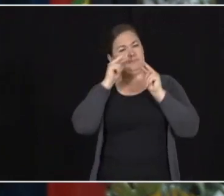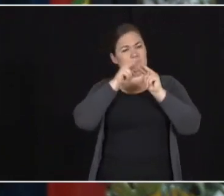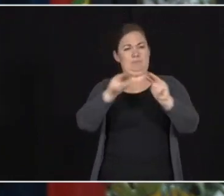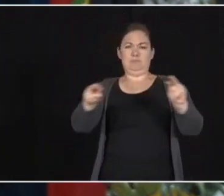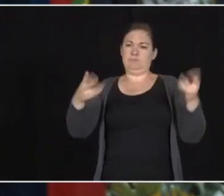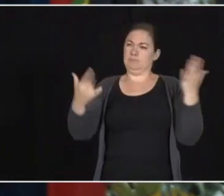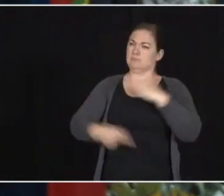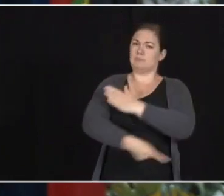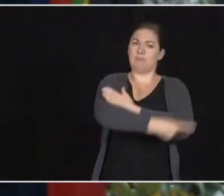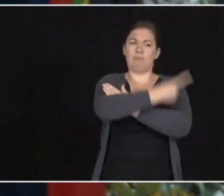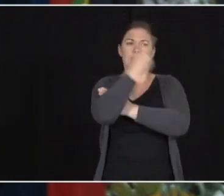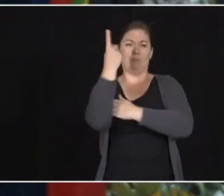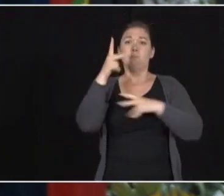you understand the shift in ratio of working age to nonworking age.